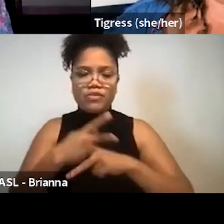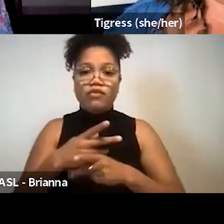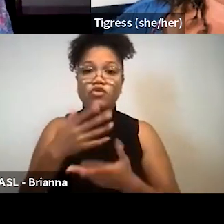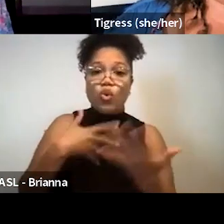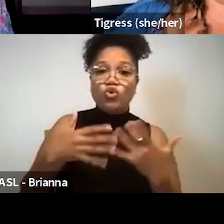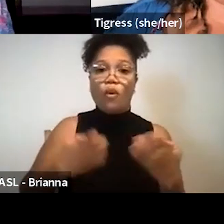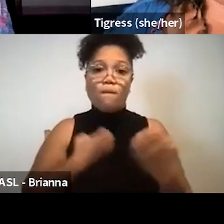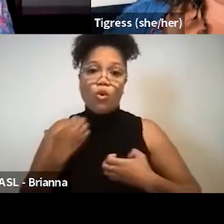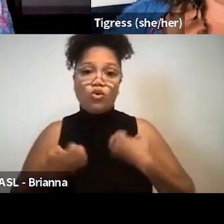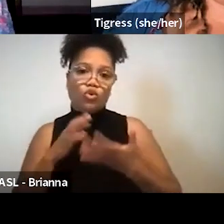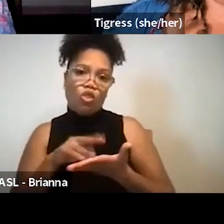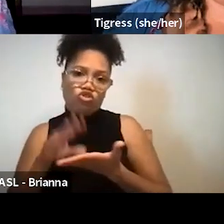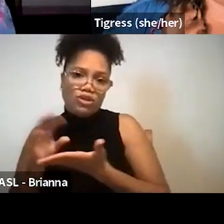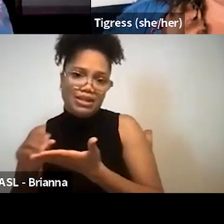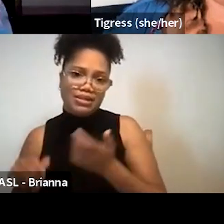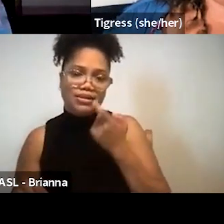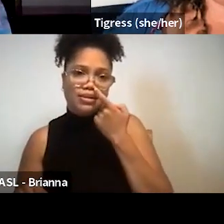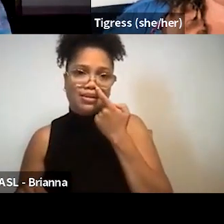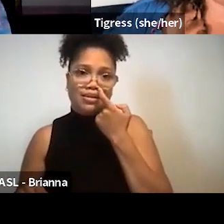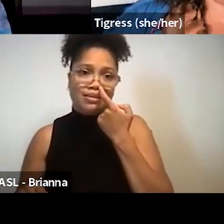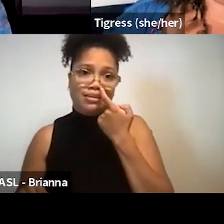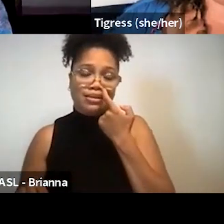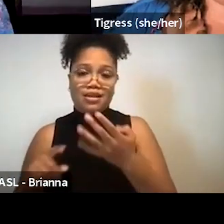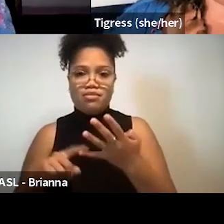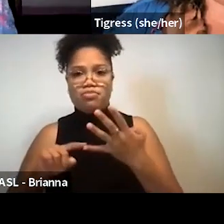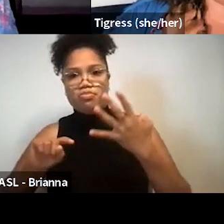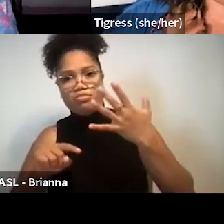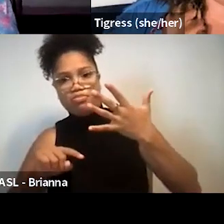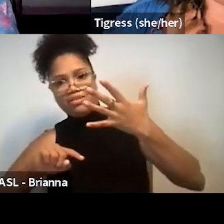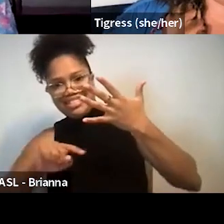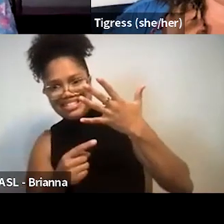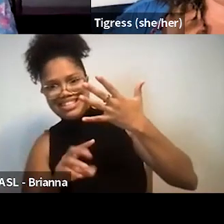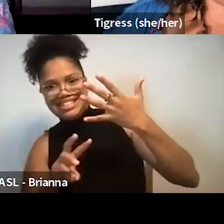And this sixth lesson was around appearance discrimination.